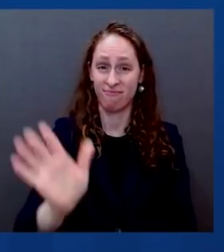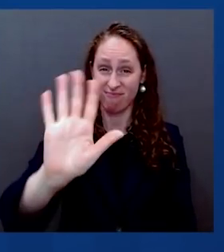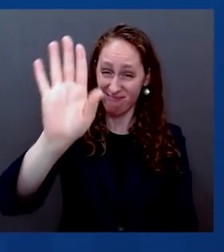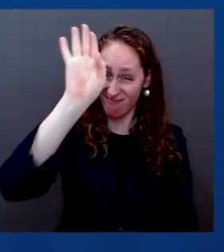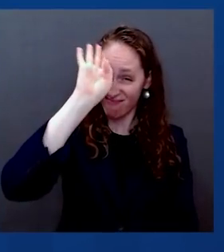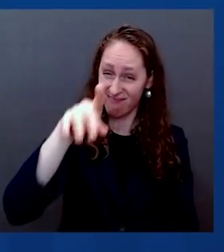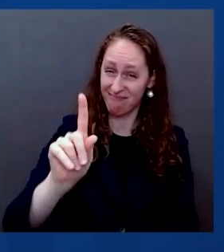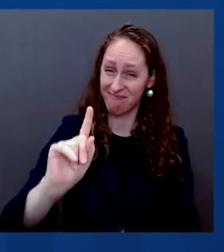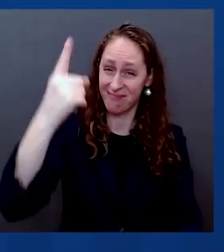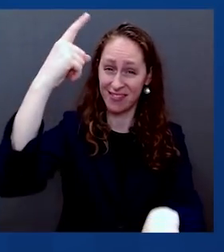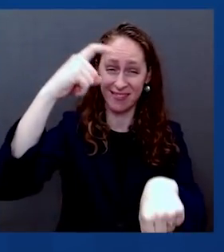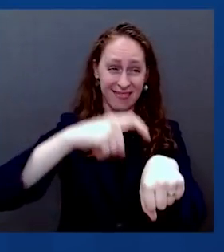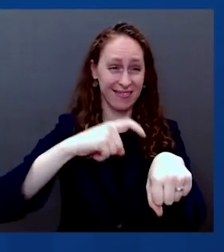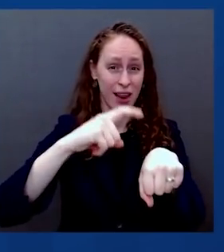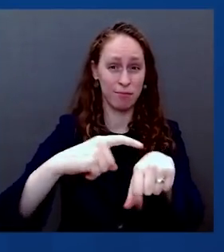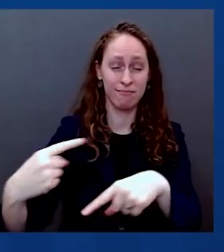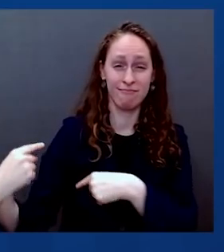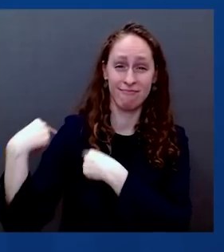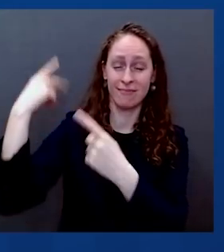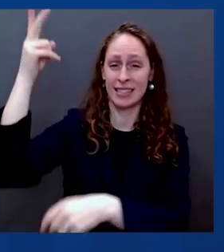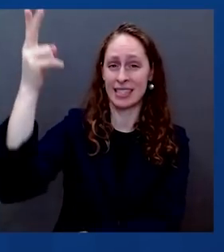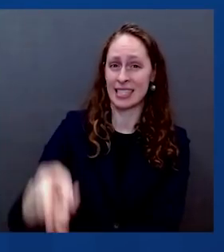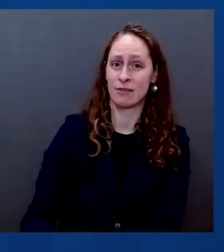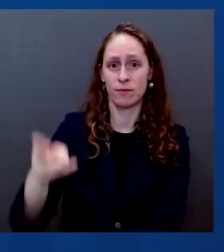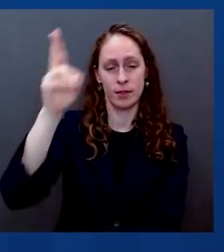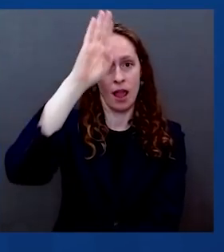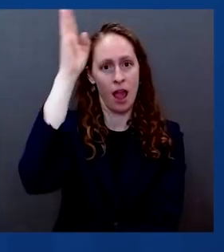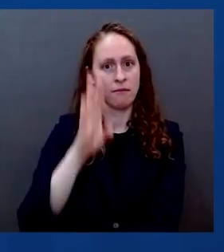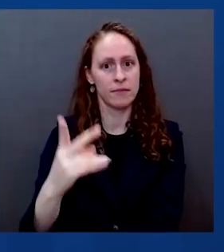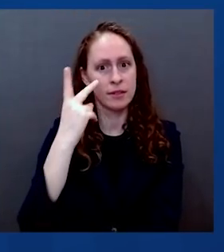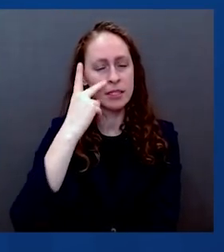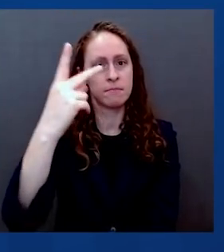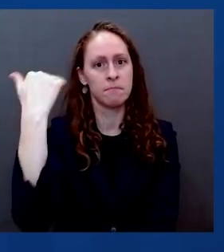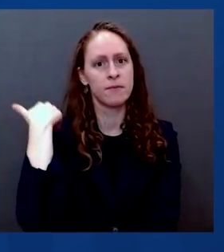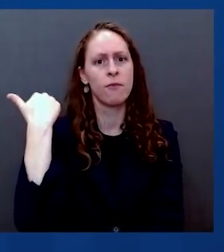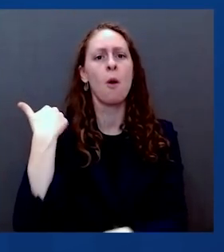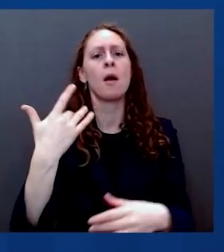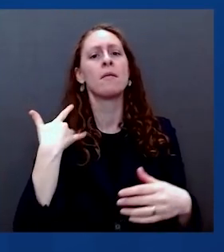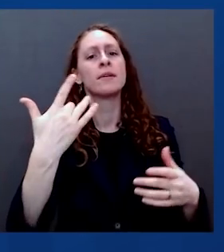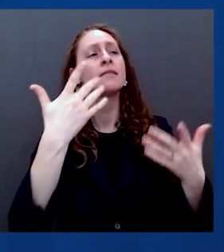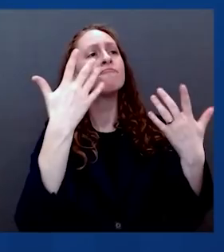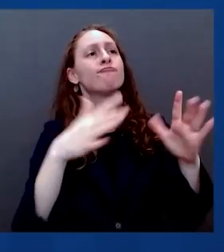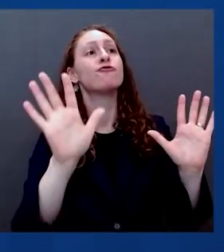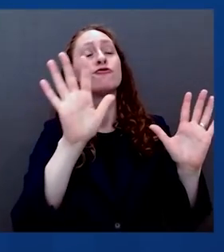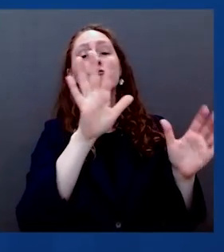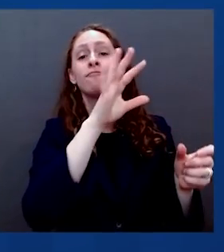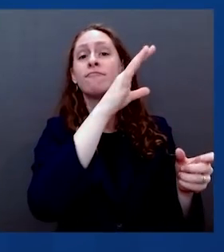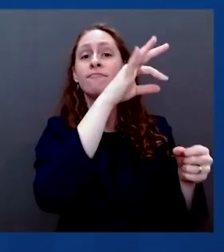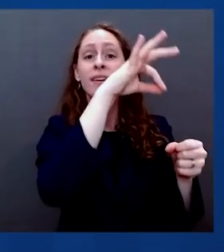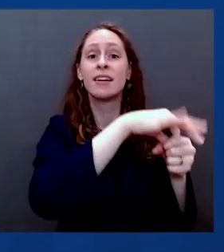They failed. They failed. But democracy's -- but democracy's visi- --